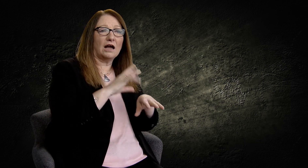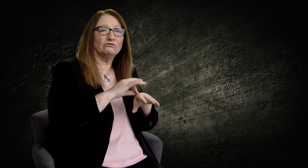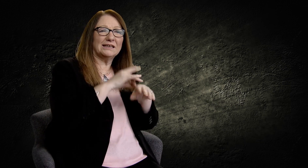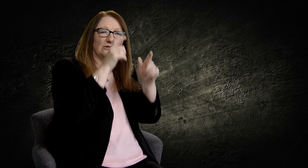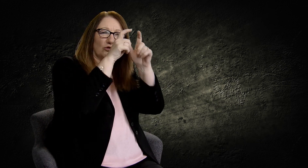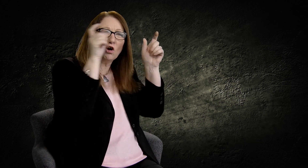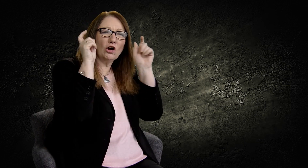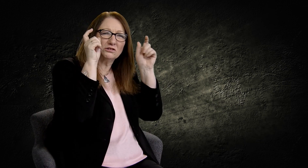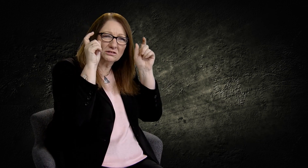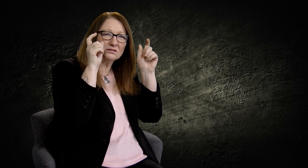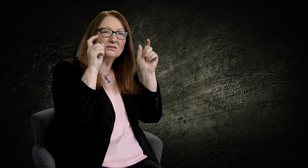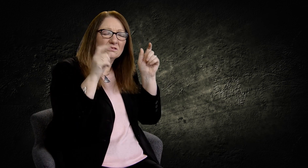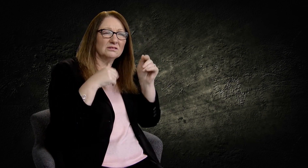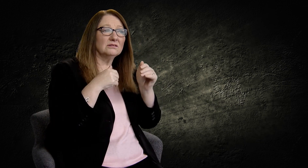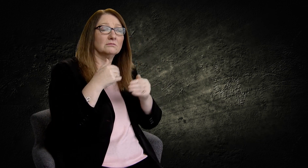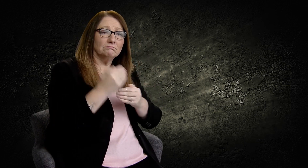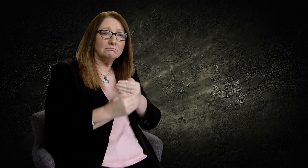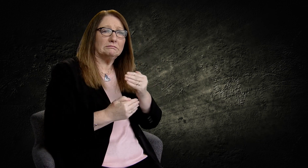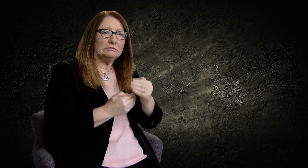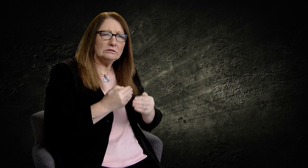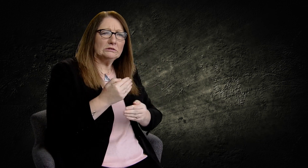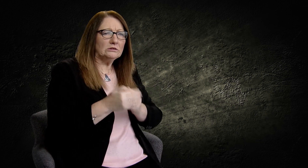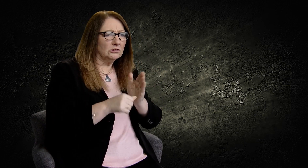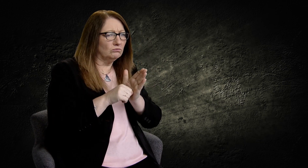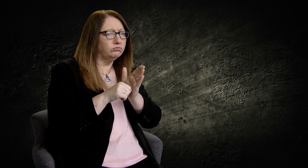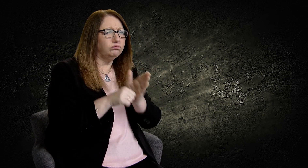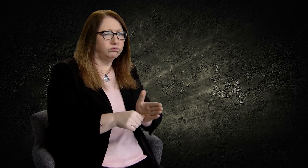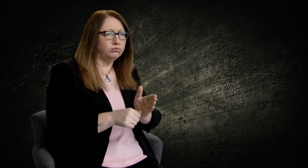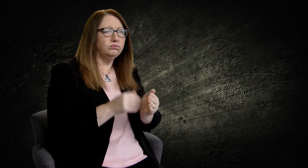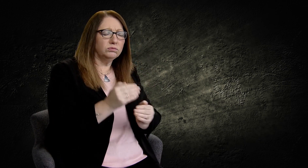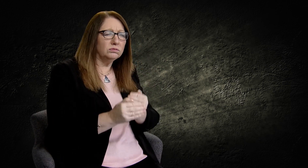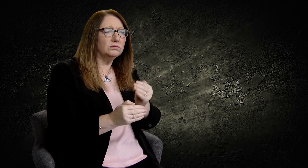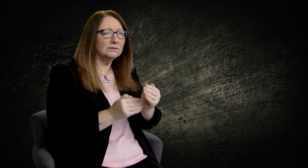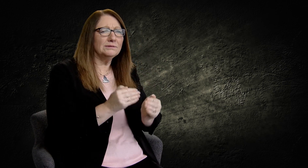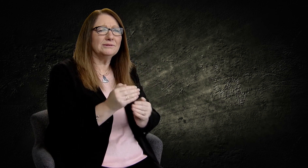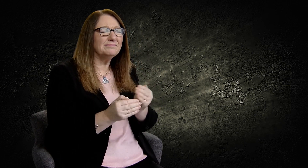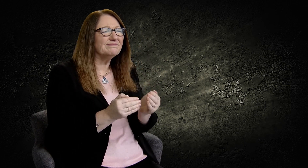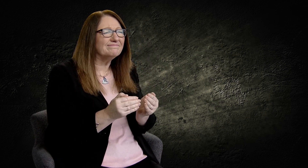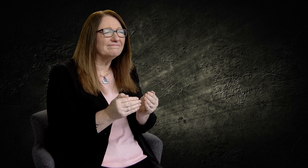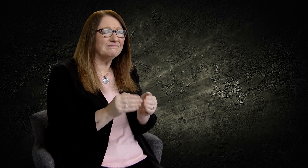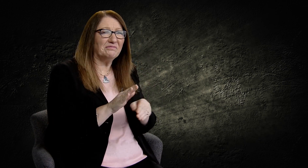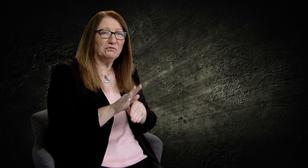to become a psychiatric nurse, which was a real slog.